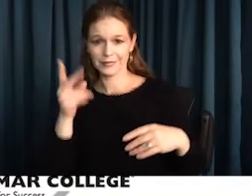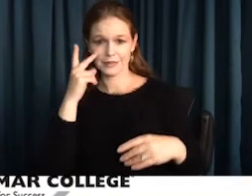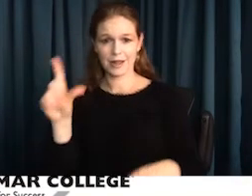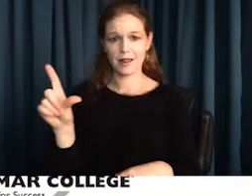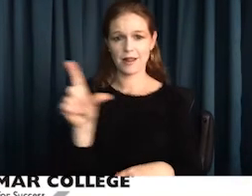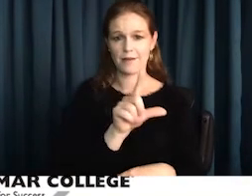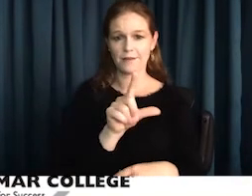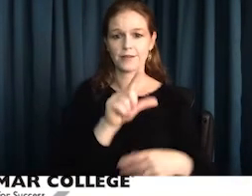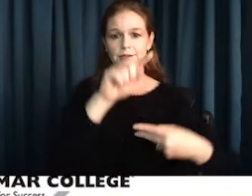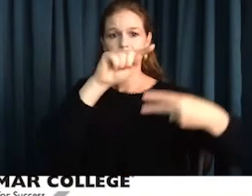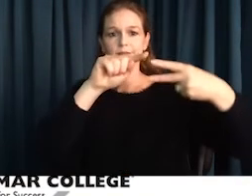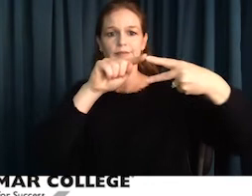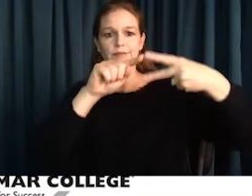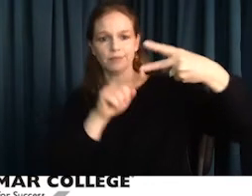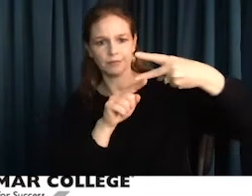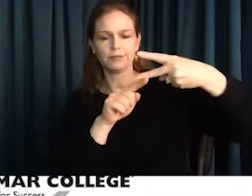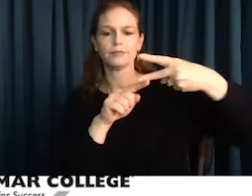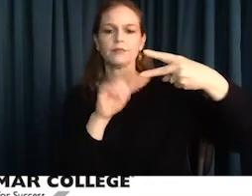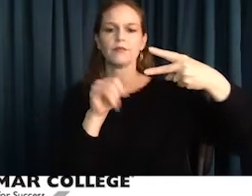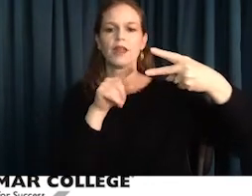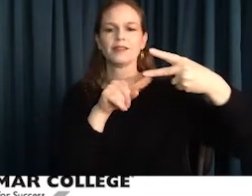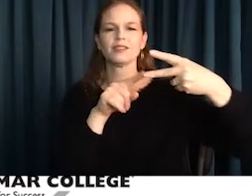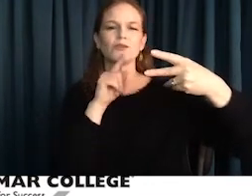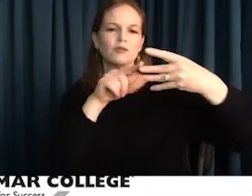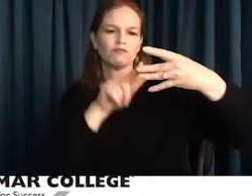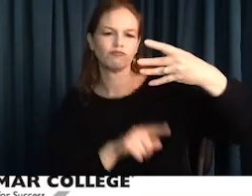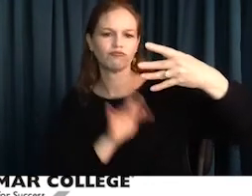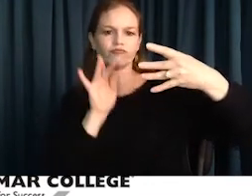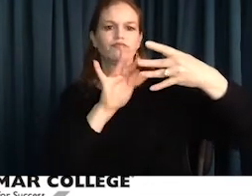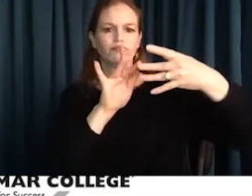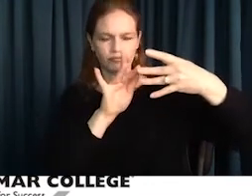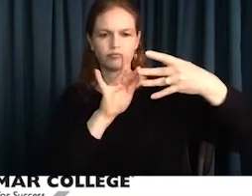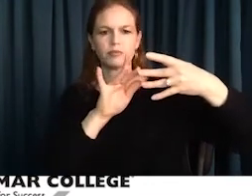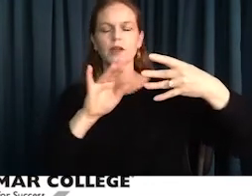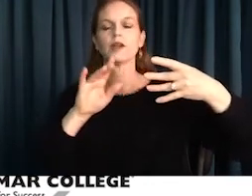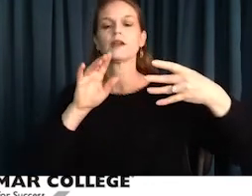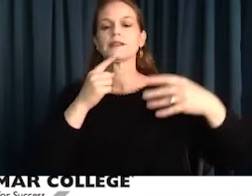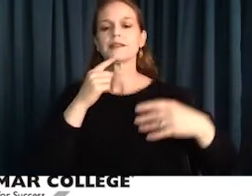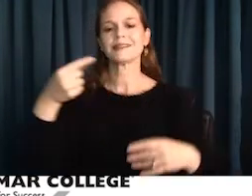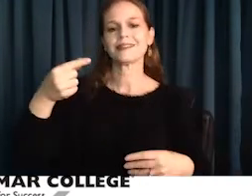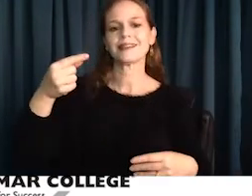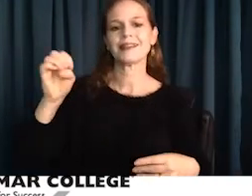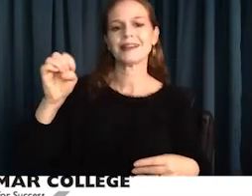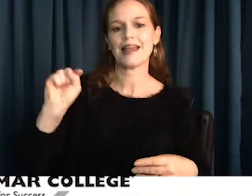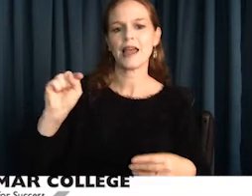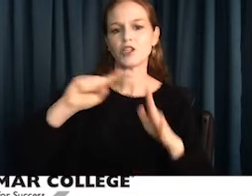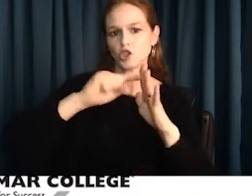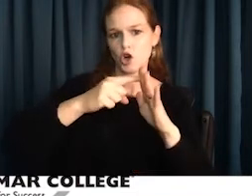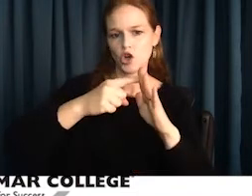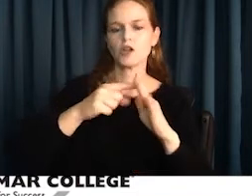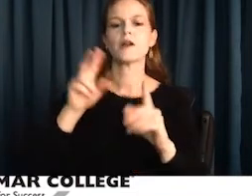side of the page, you'll go to the first link which says "Getting Started - Applying to DRC".